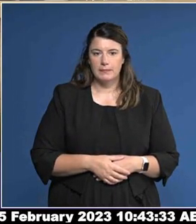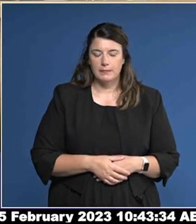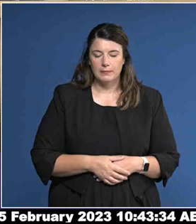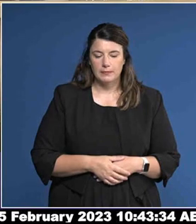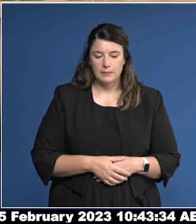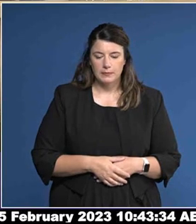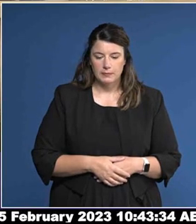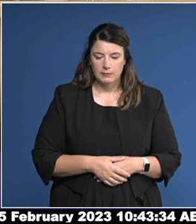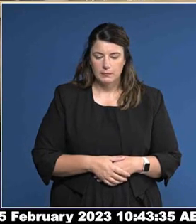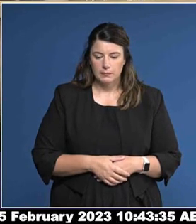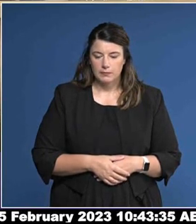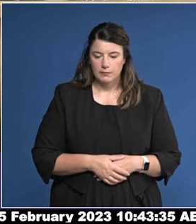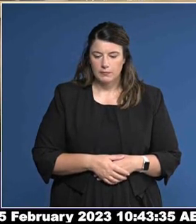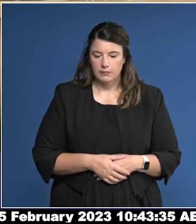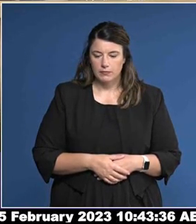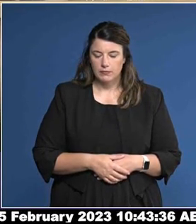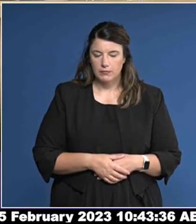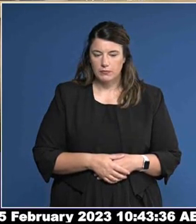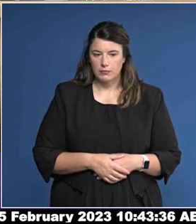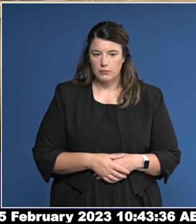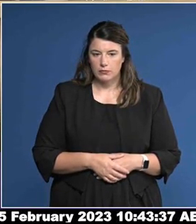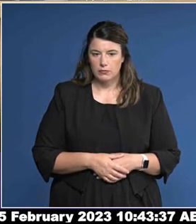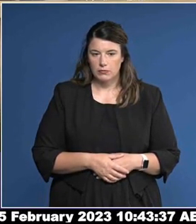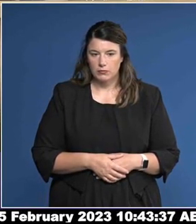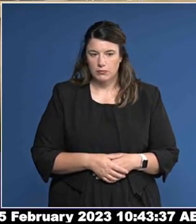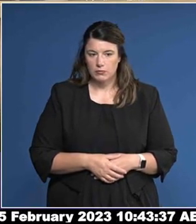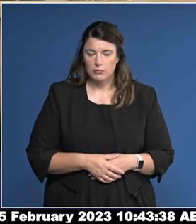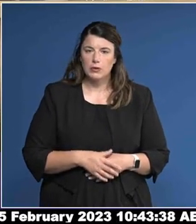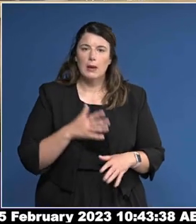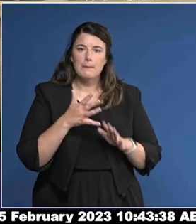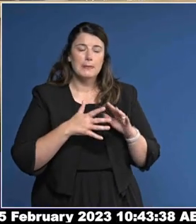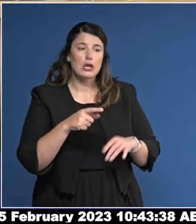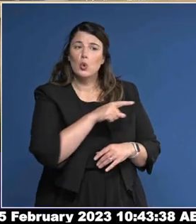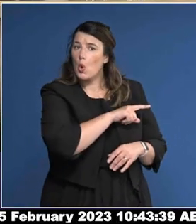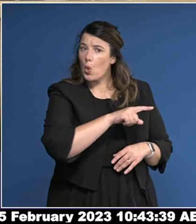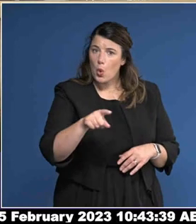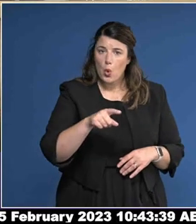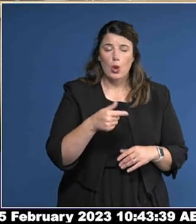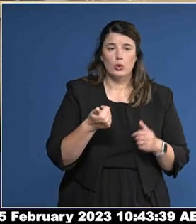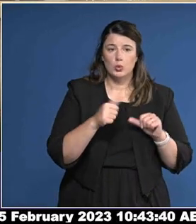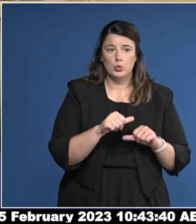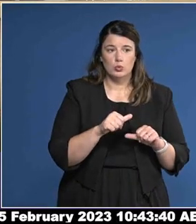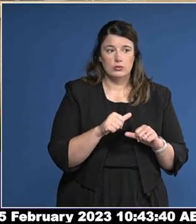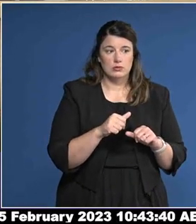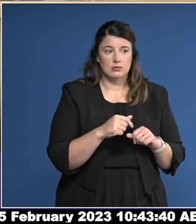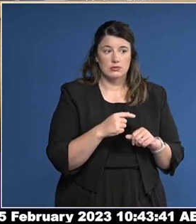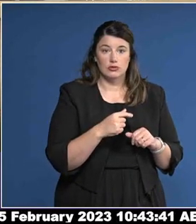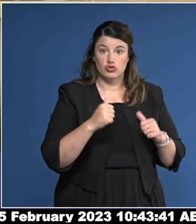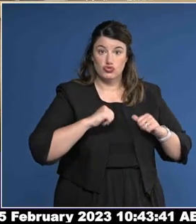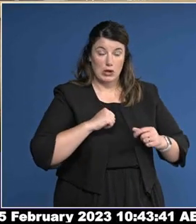the training, that all of you use a mixture of face-to-face training, on-the-job training